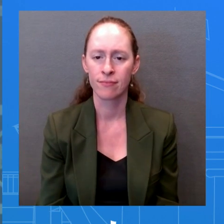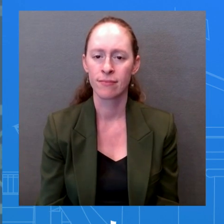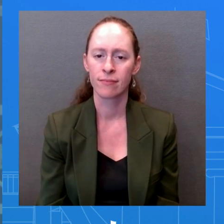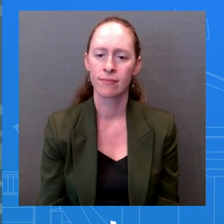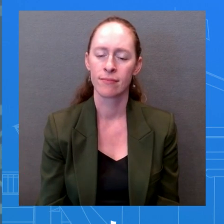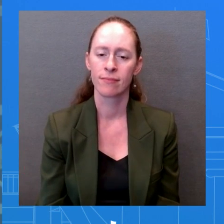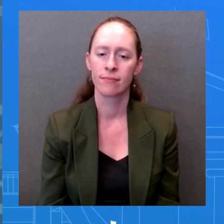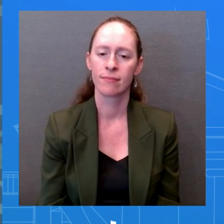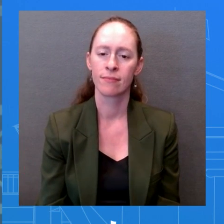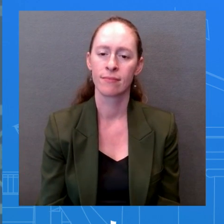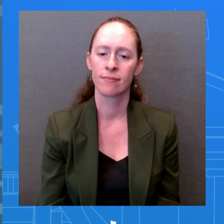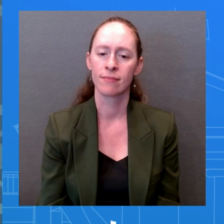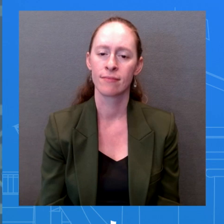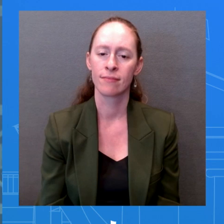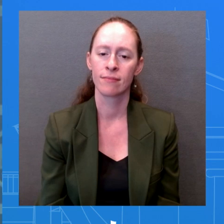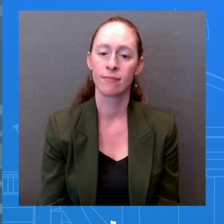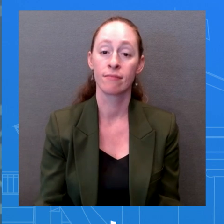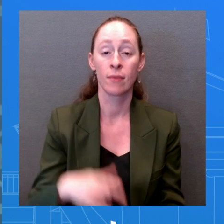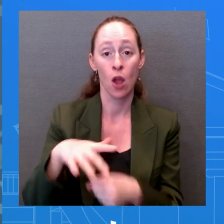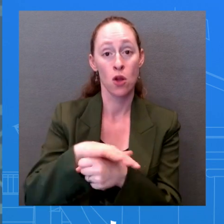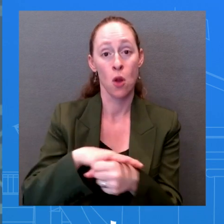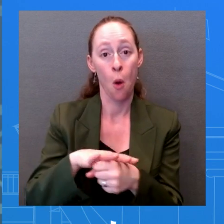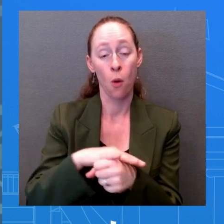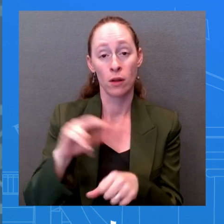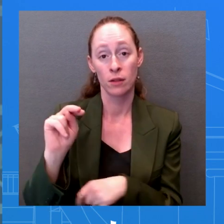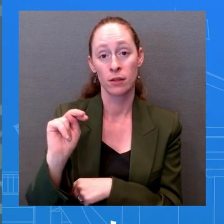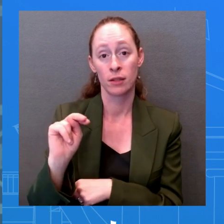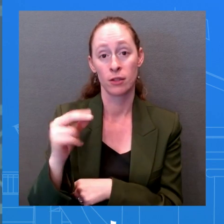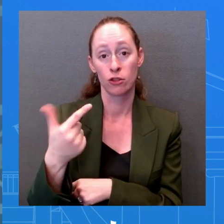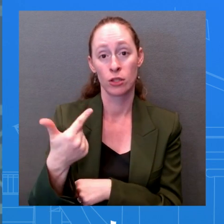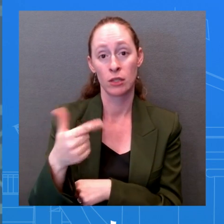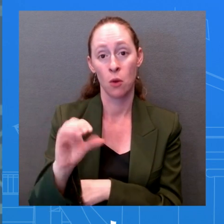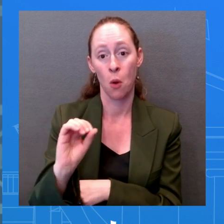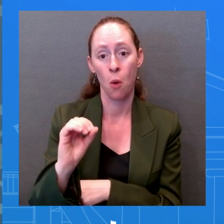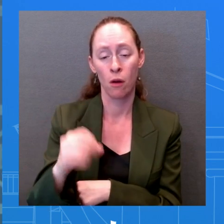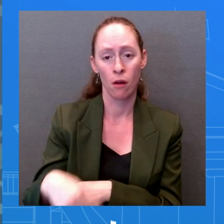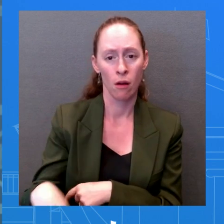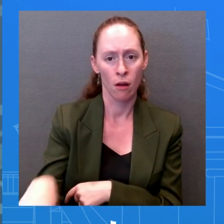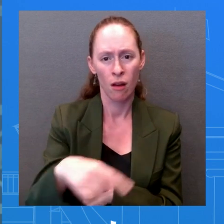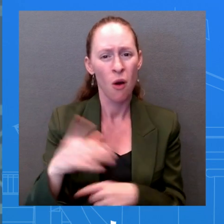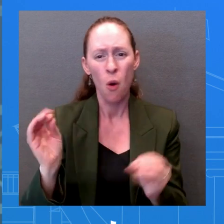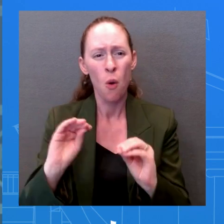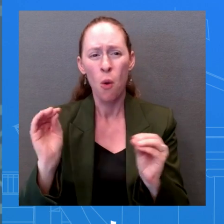including children, on the side of a busy D.C. street makes clear that this is just a cruel,